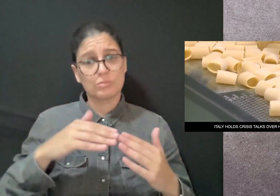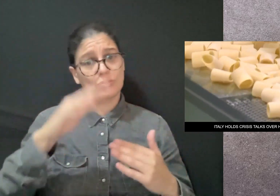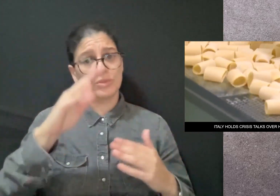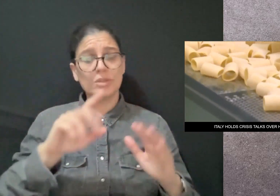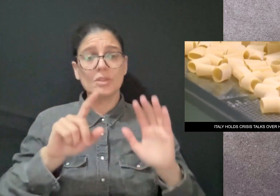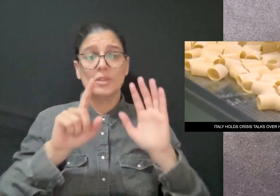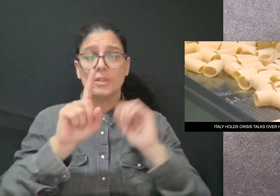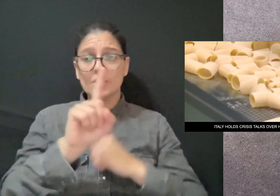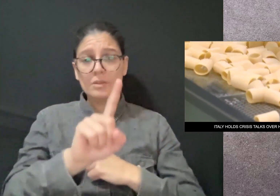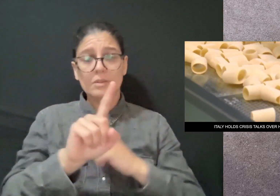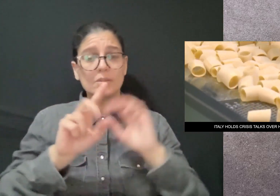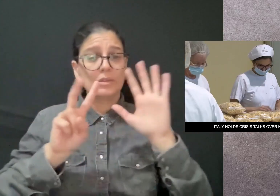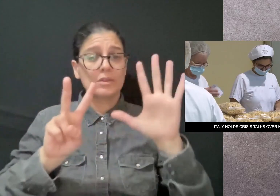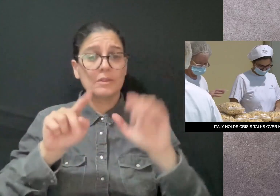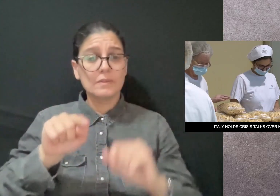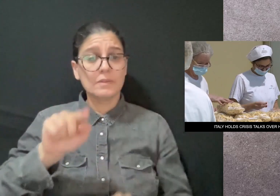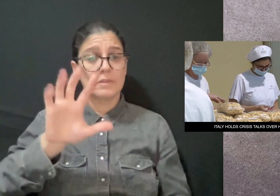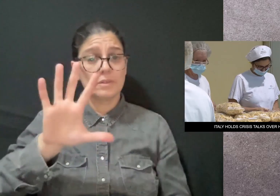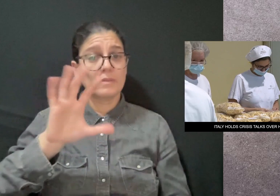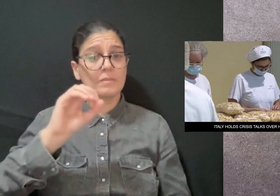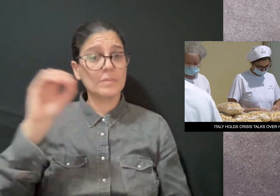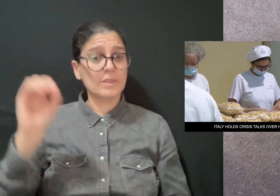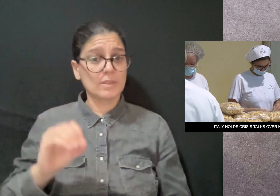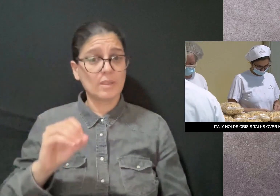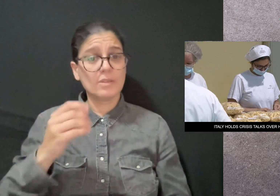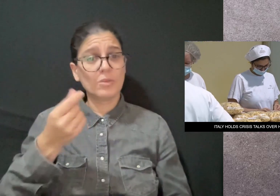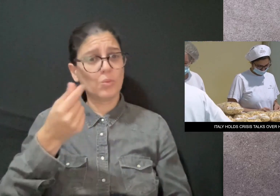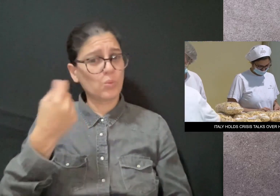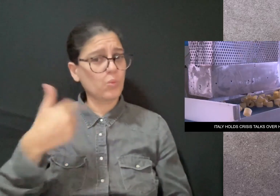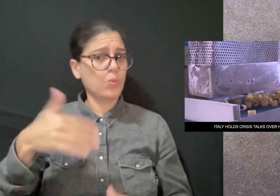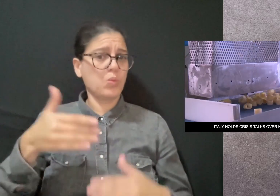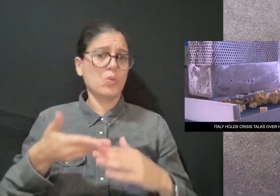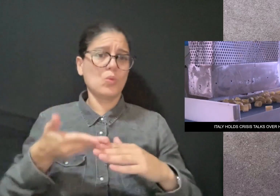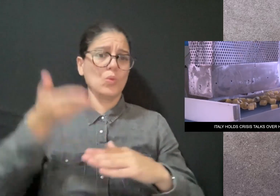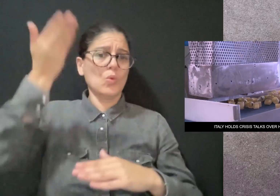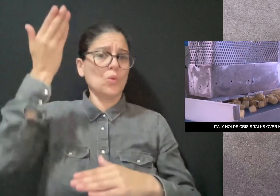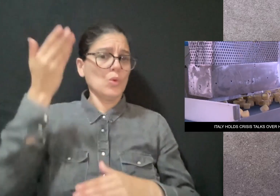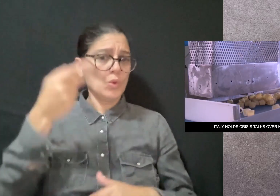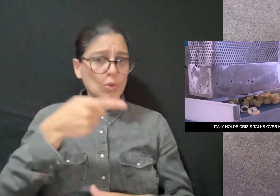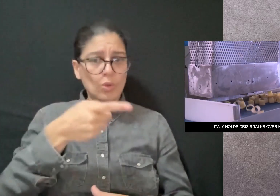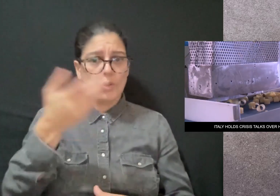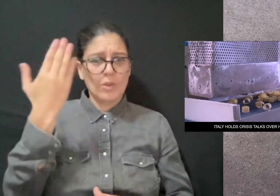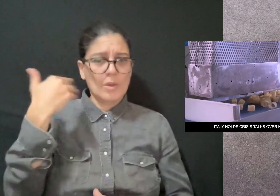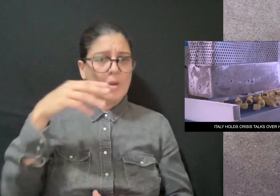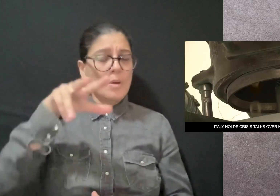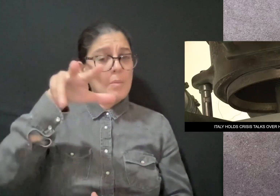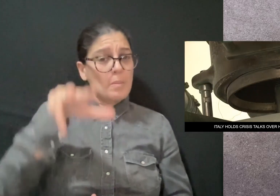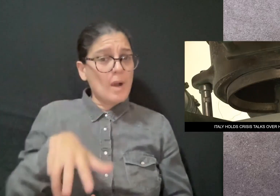the cost of a country's national dish was 17.5% more expensive in March compared to